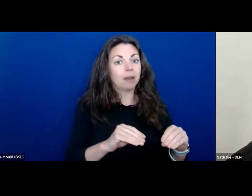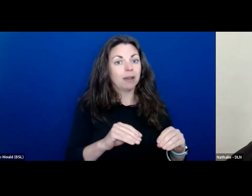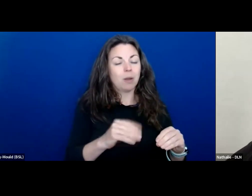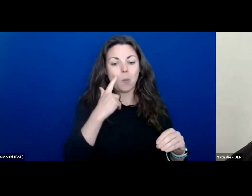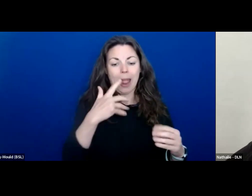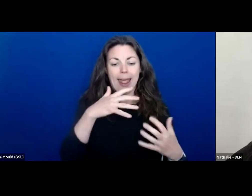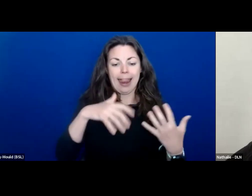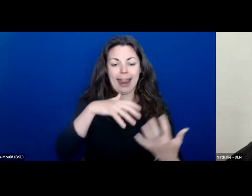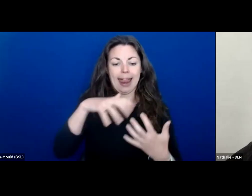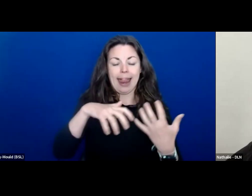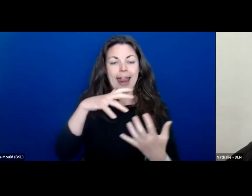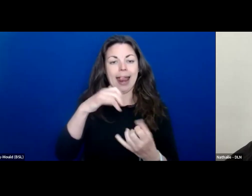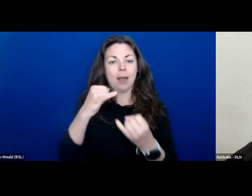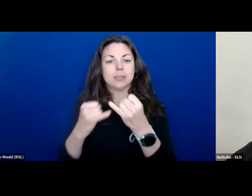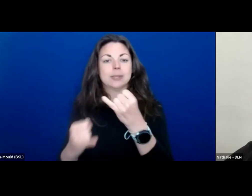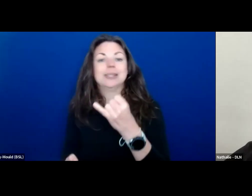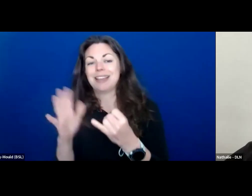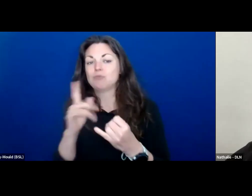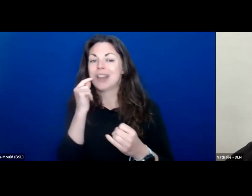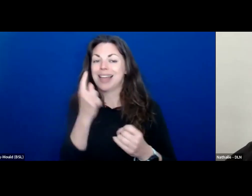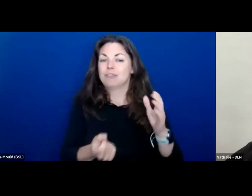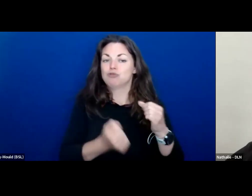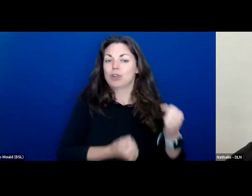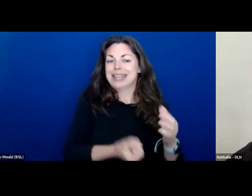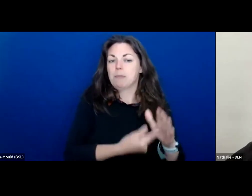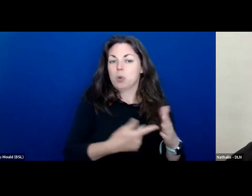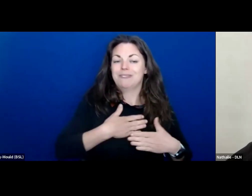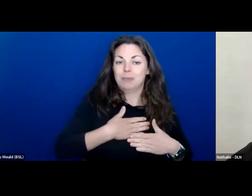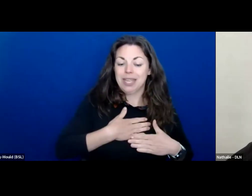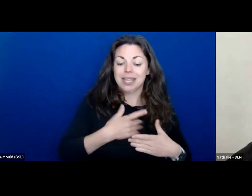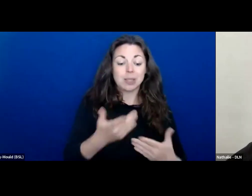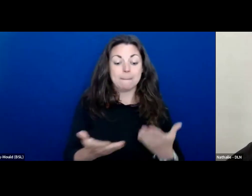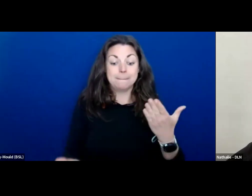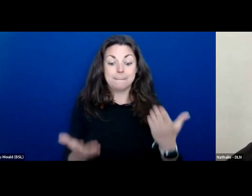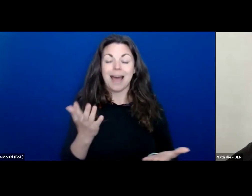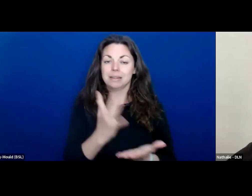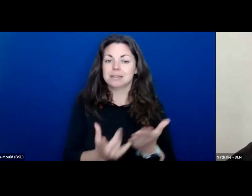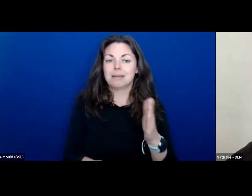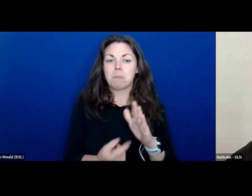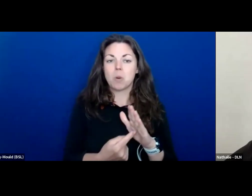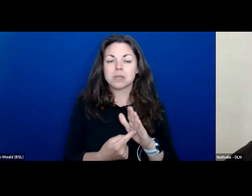So yeah, maintaining balance is really, really important. And I think when it comes to